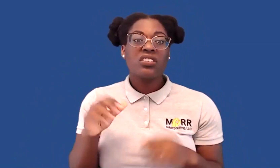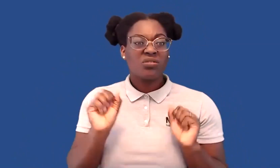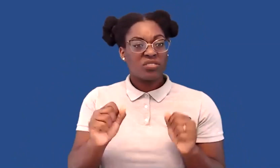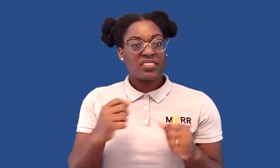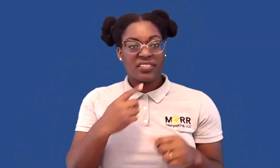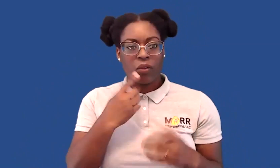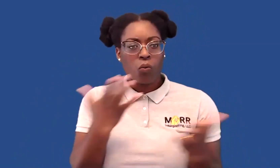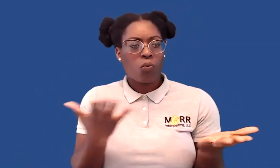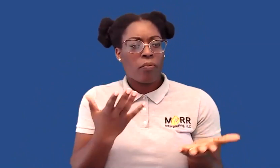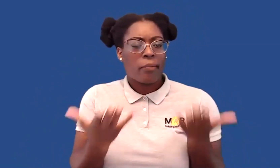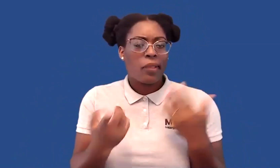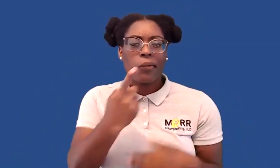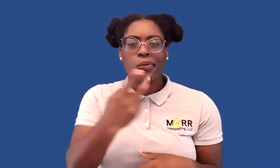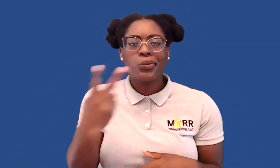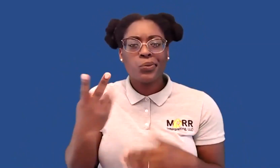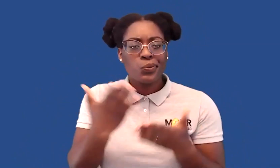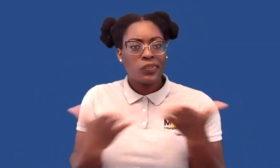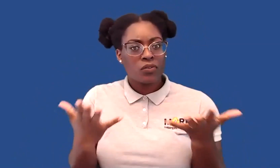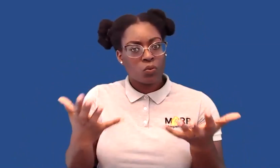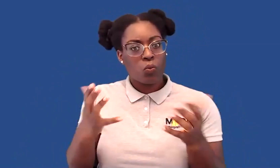I think this is one of those areas where we have to be careful